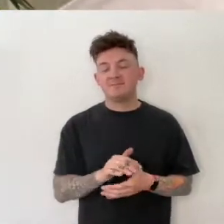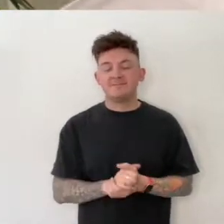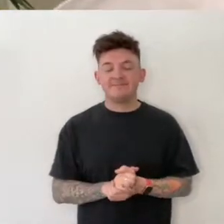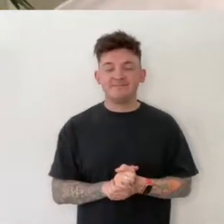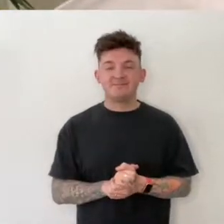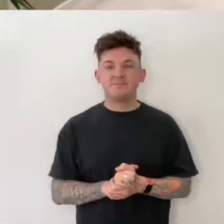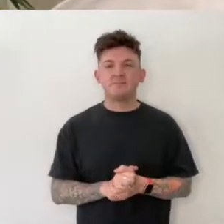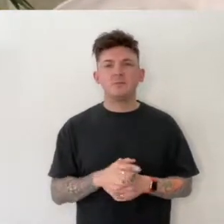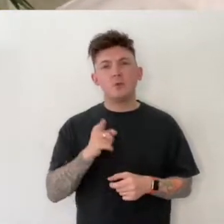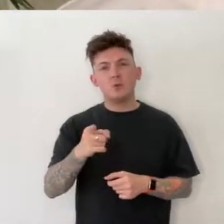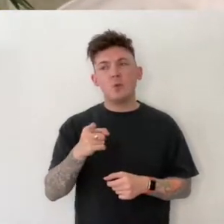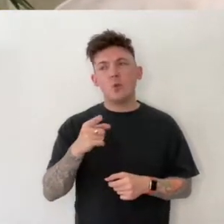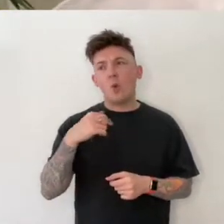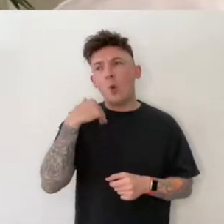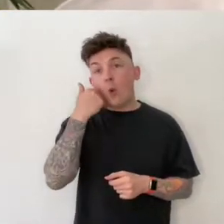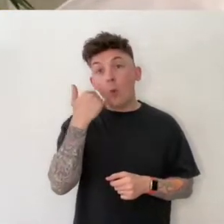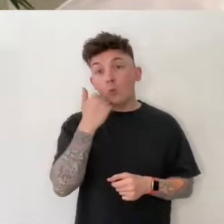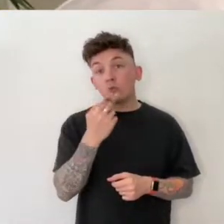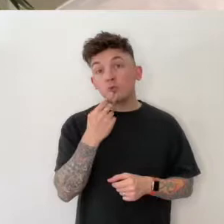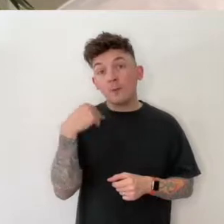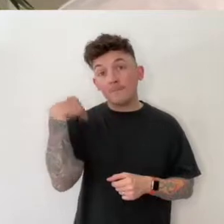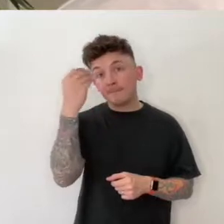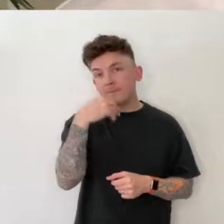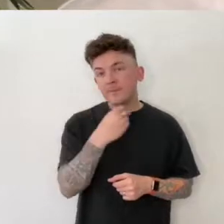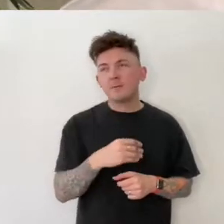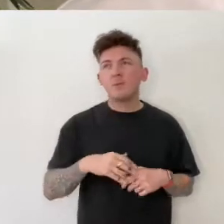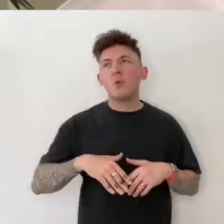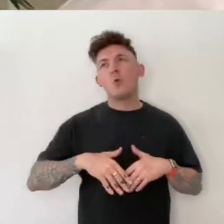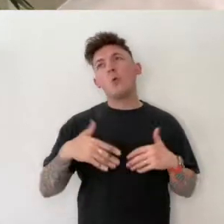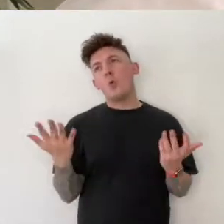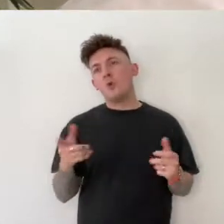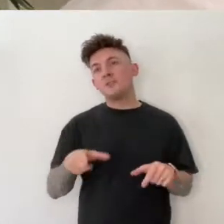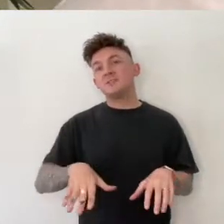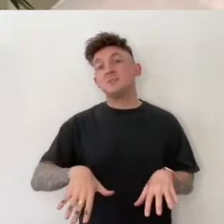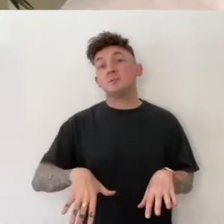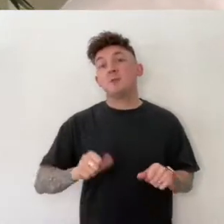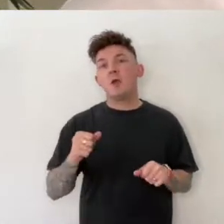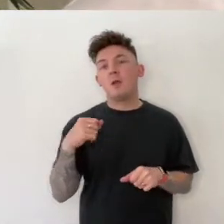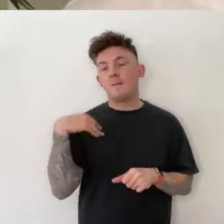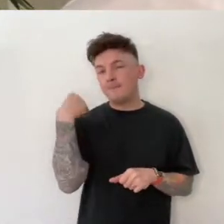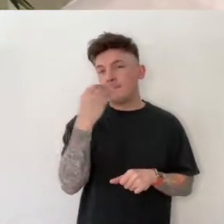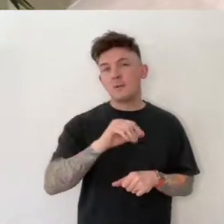"did you always wear makeup or did you start wearing makeup after you've transitioned?"